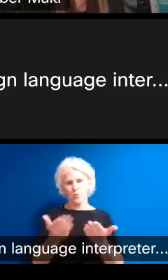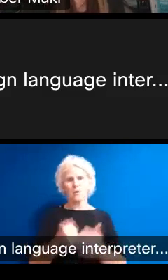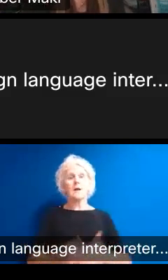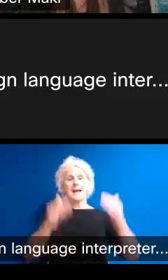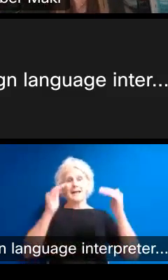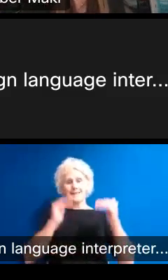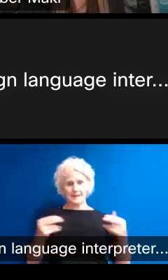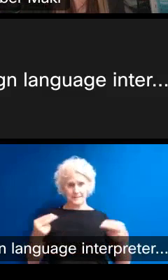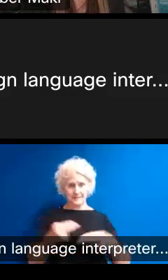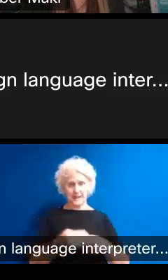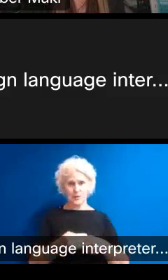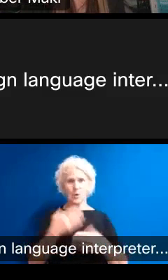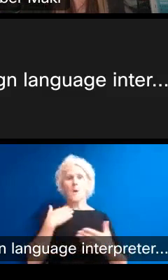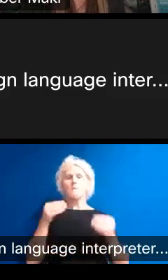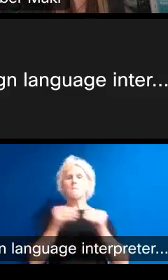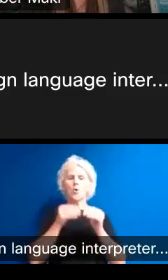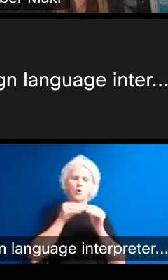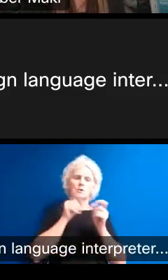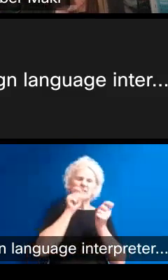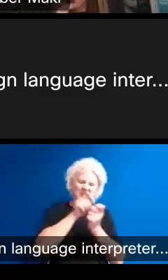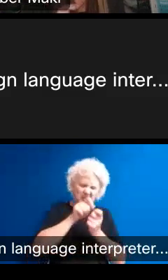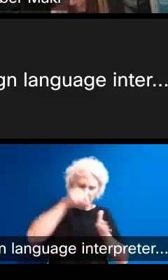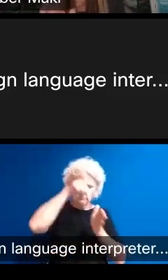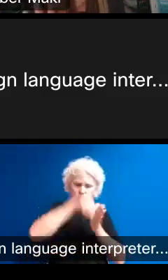We'll get into some details about the different ways this can be delivered. So,